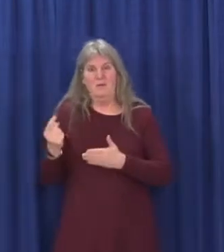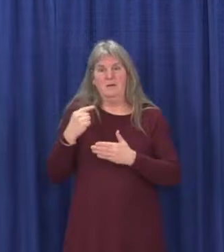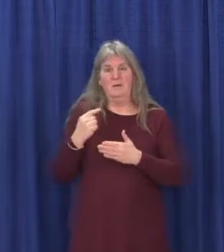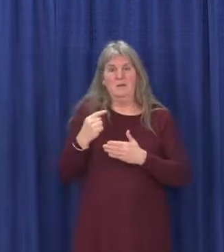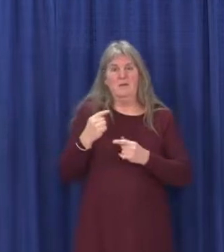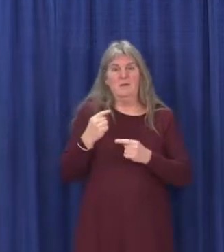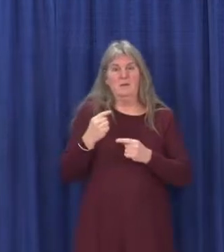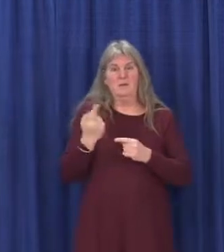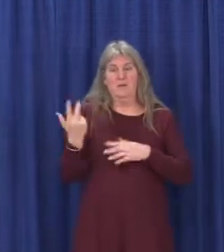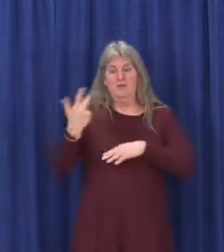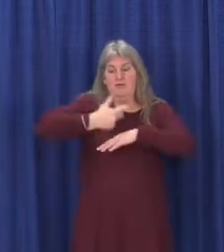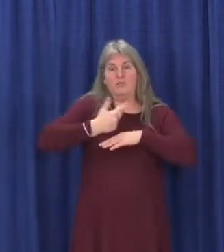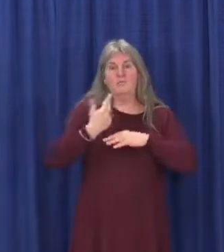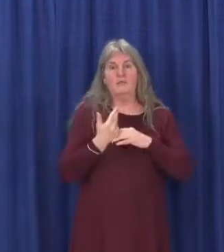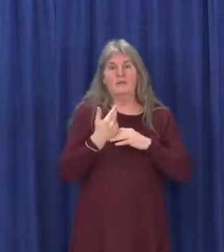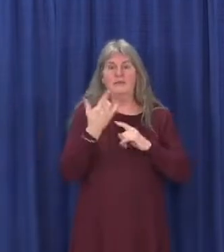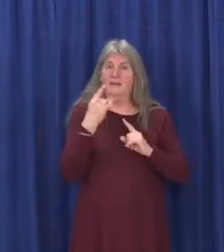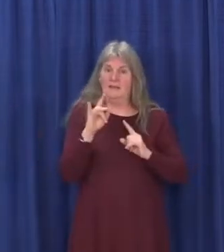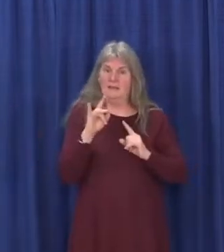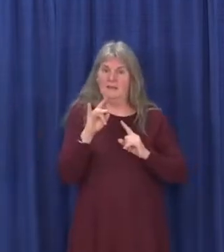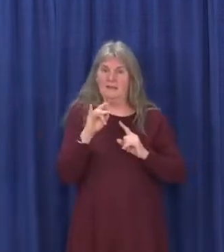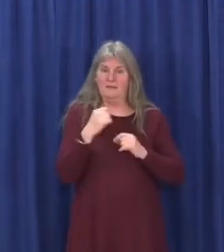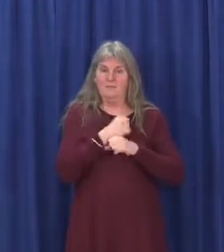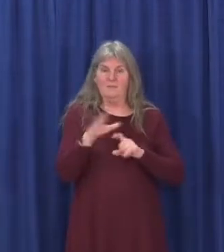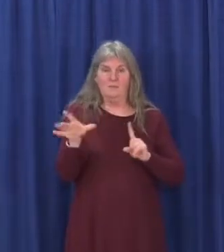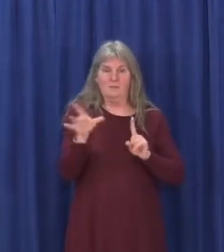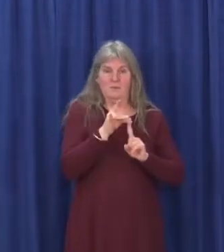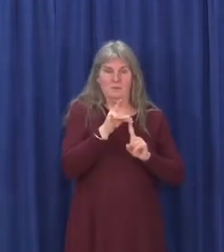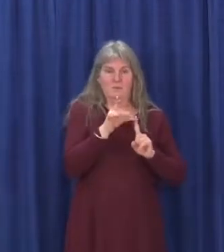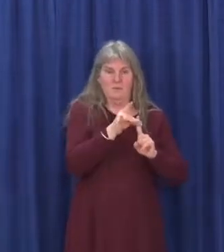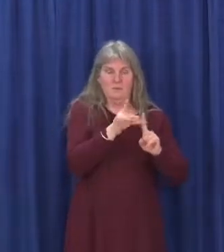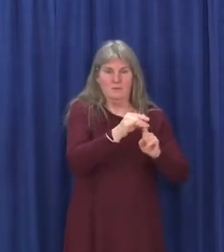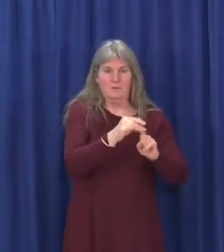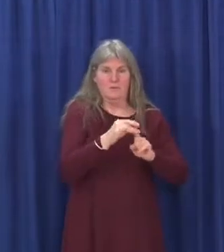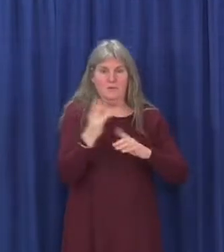the past three days is 18. This seven day running percent